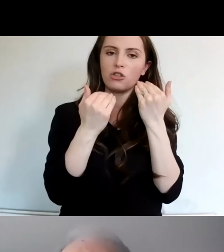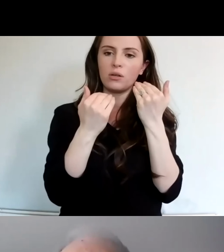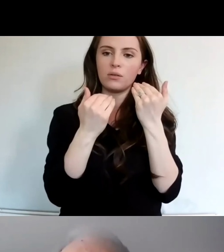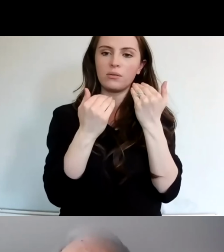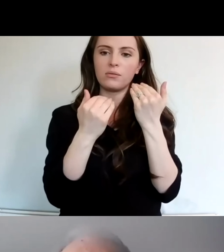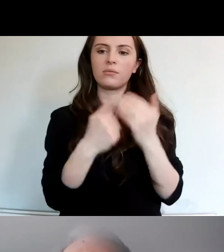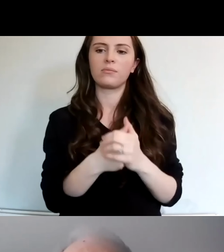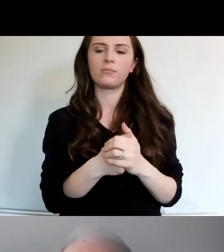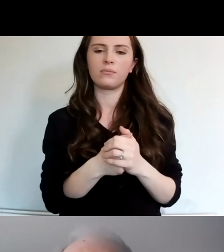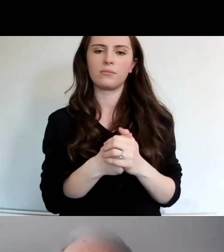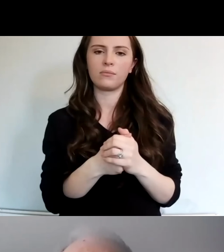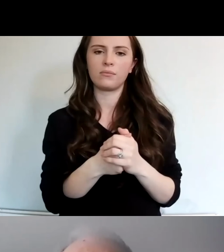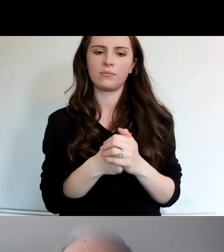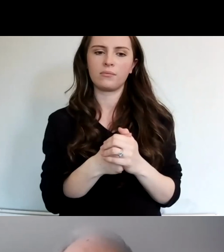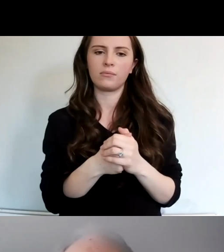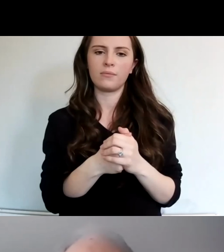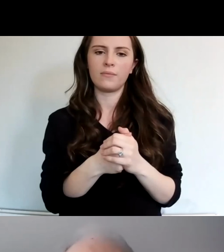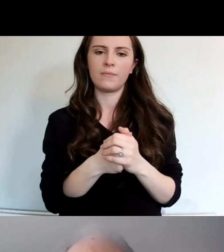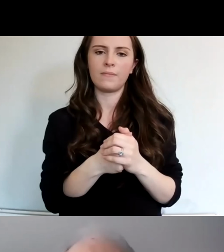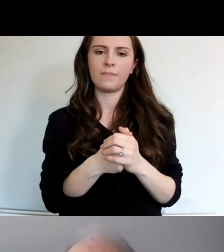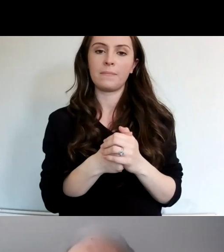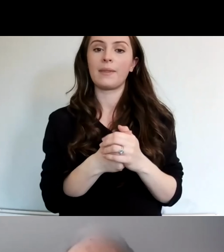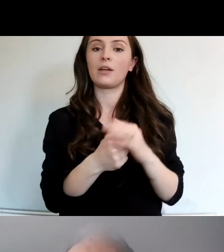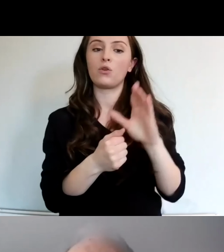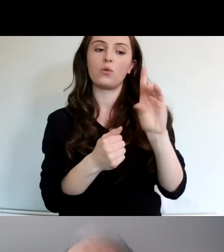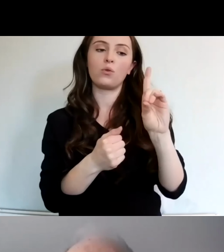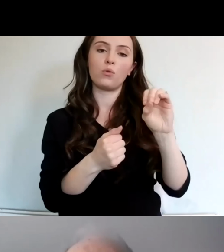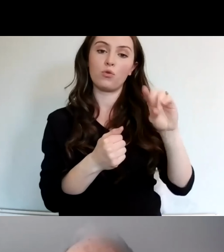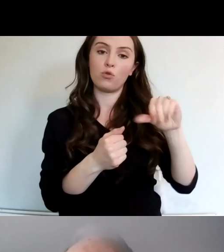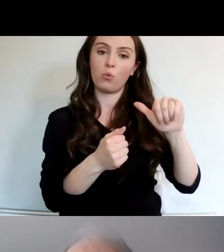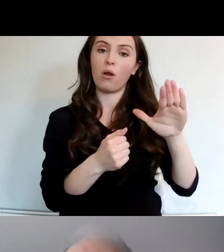which, again, Eoin, my colleague, will talk about shortly.